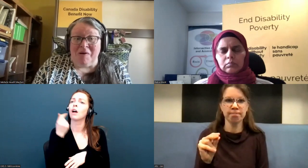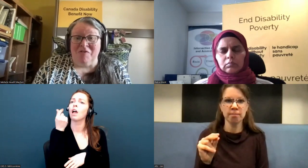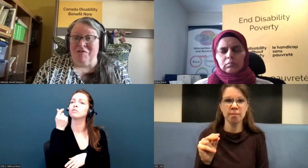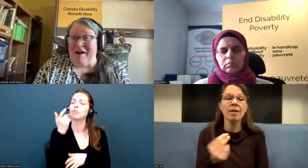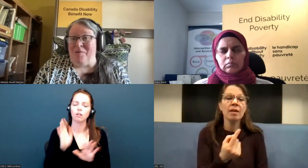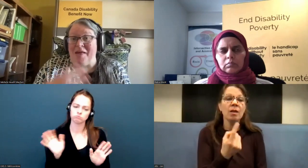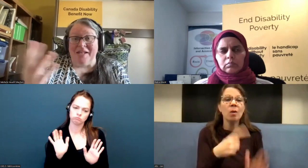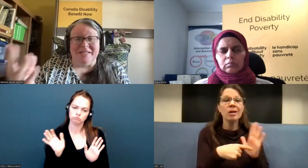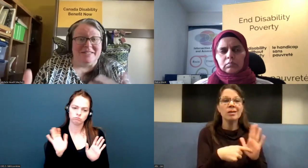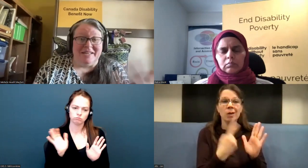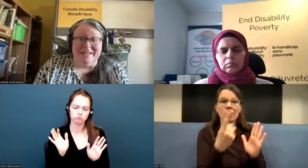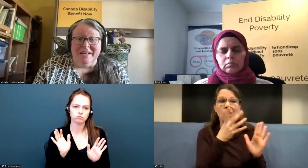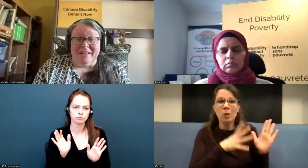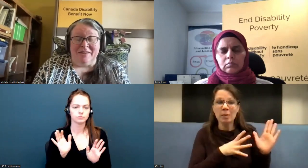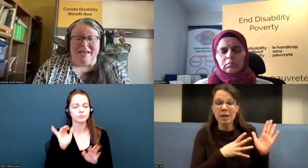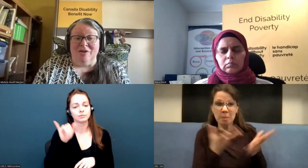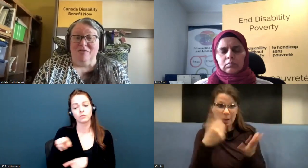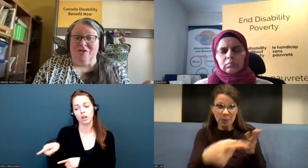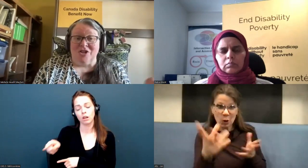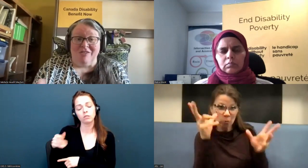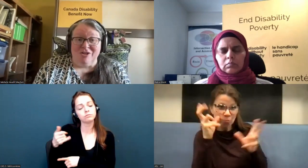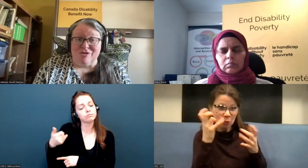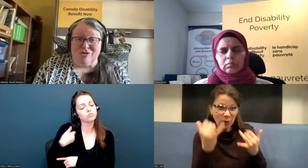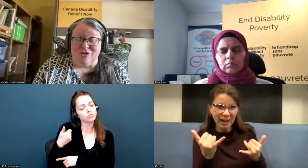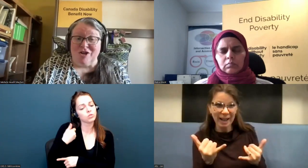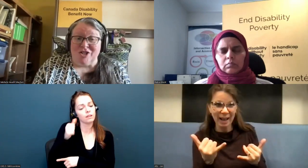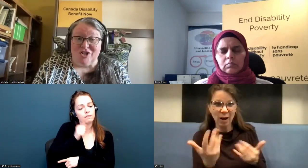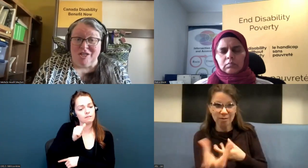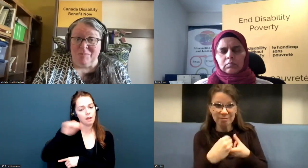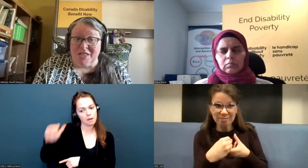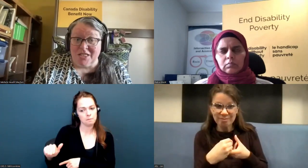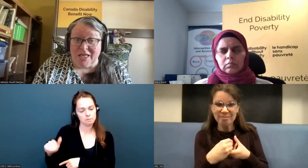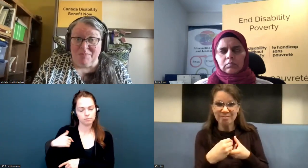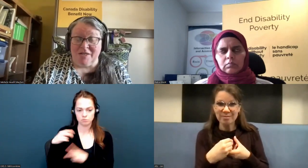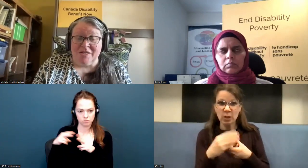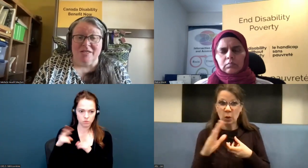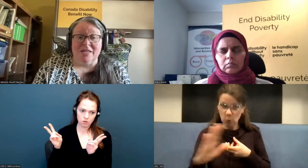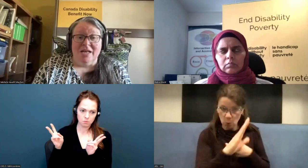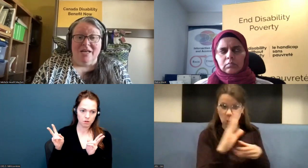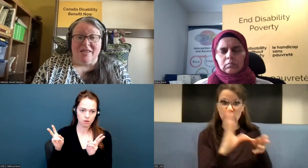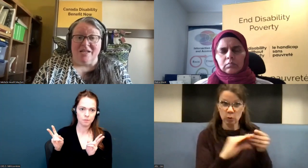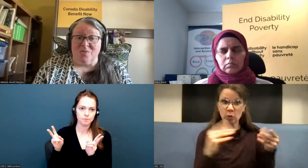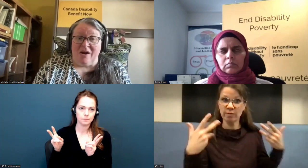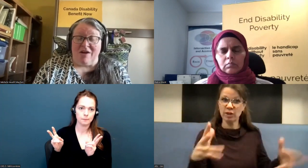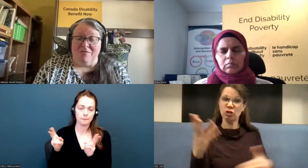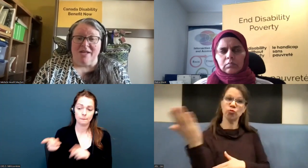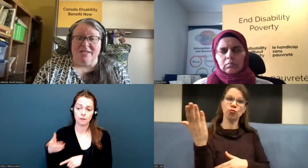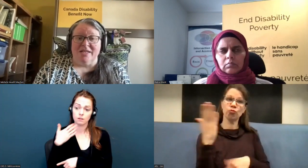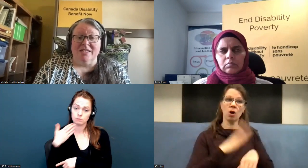IF YOU'RE OUT THERE LISTENING, THANK YOU FOR SHARING YOUR STORY ON CBC BECAUSE THAT'S WHERE I READ IT.